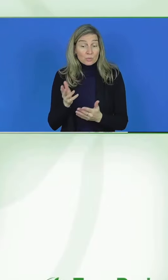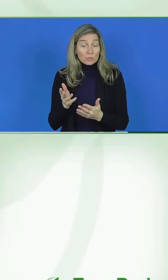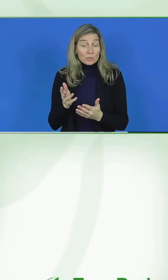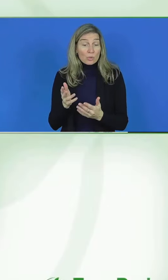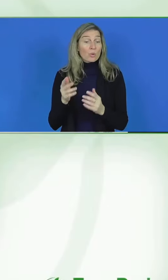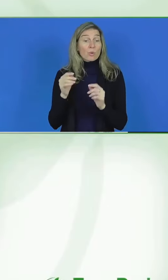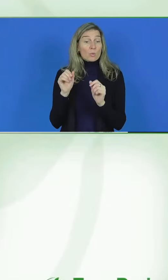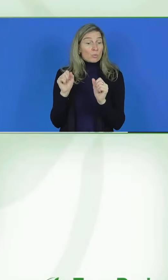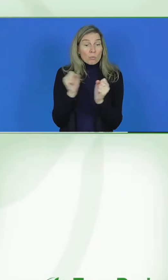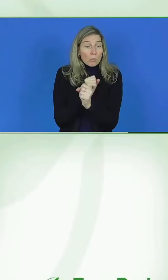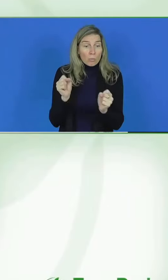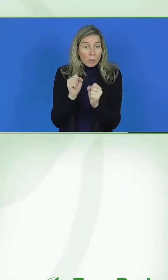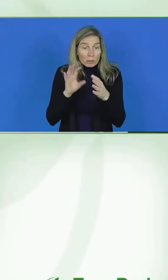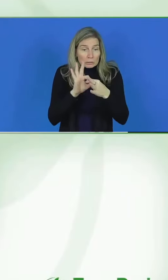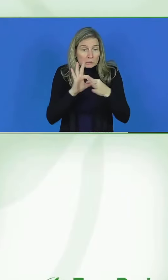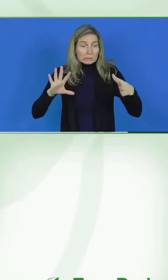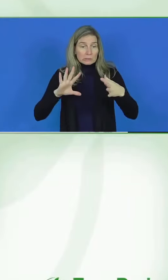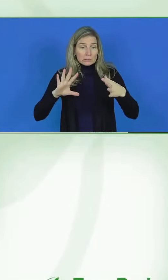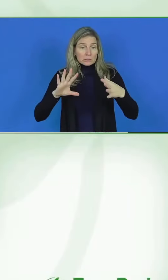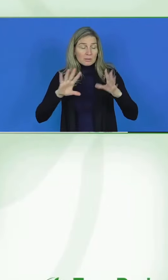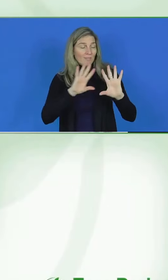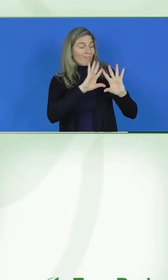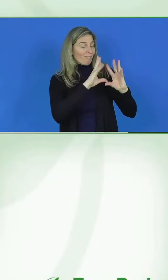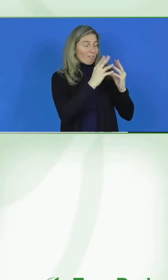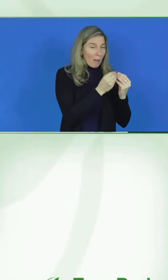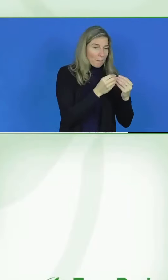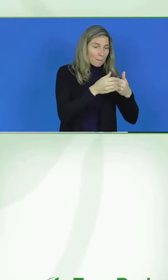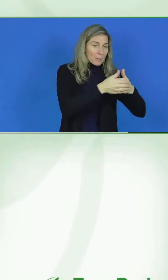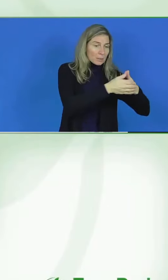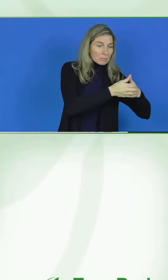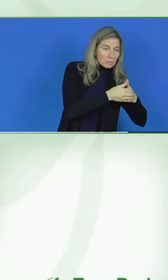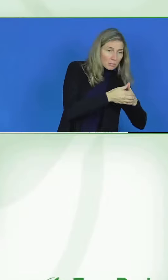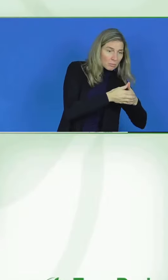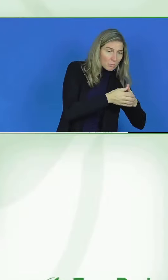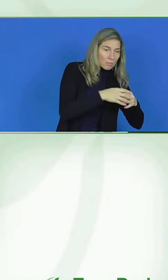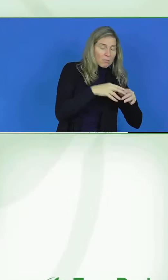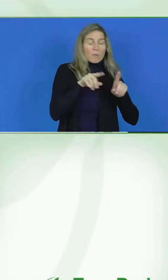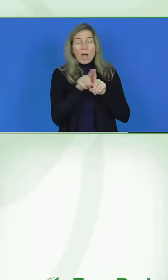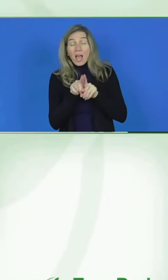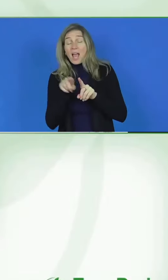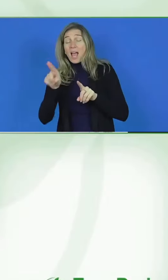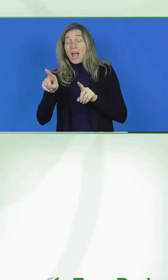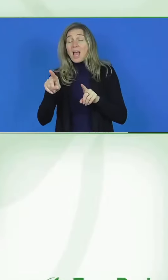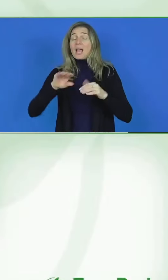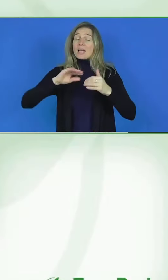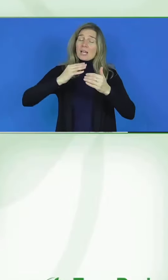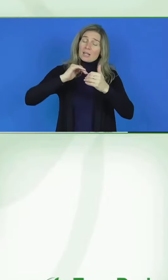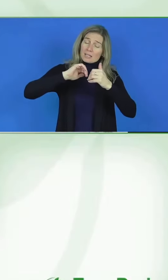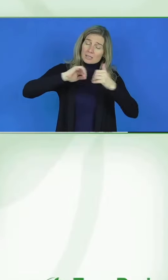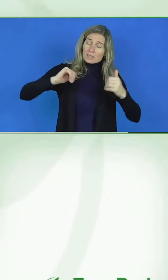bit of a struggle, but our movement cannot afford to drive a wedge